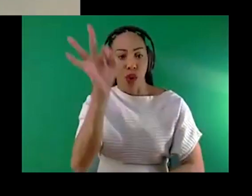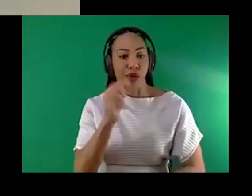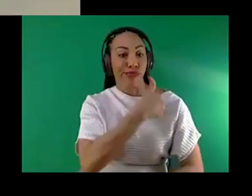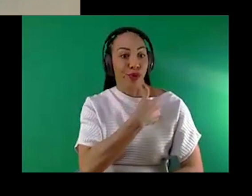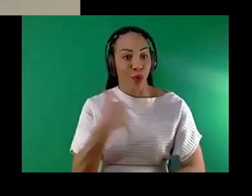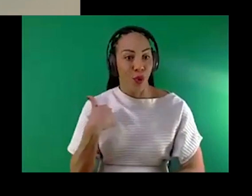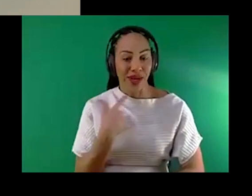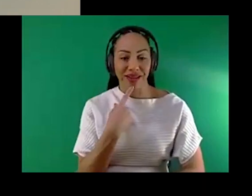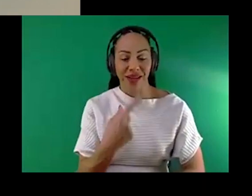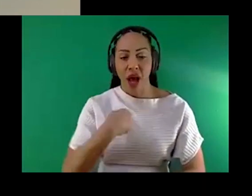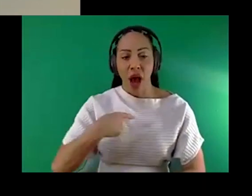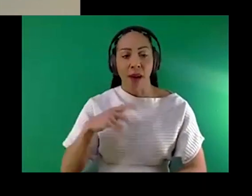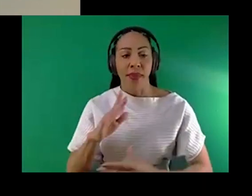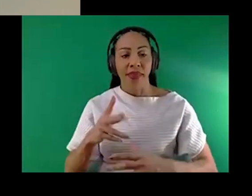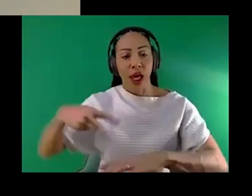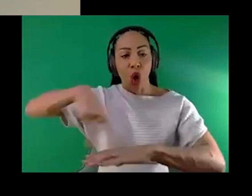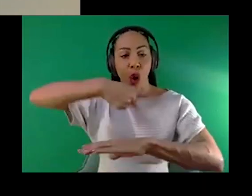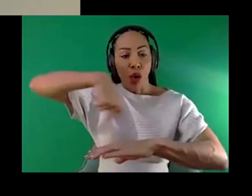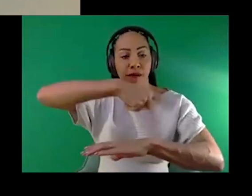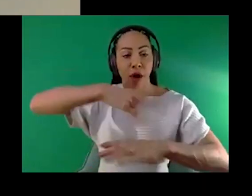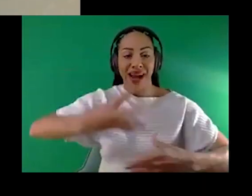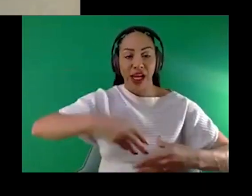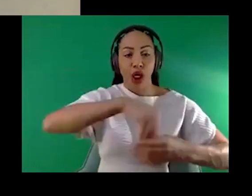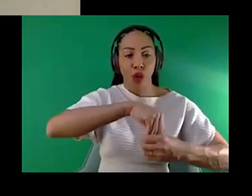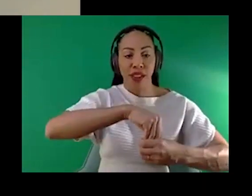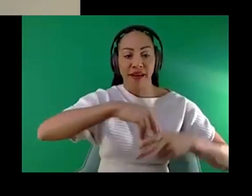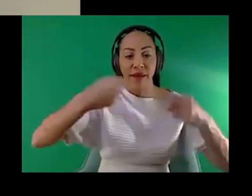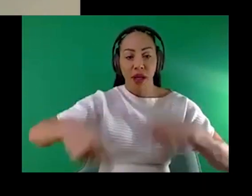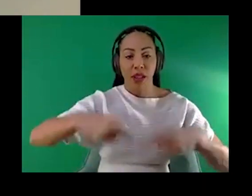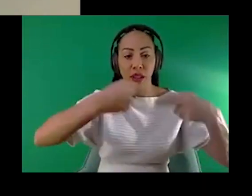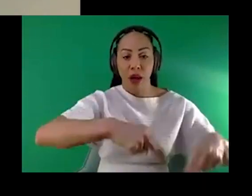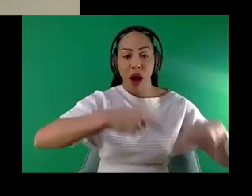the choreographer of an inclusive dance company made up of a different number of varying number